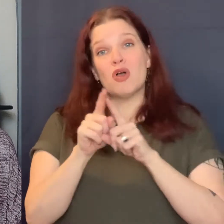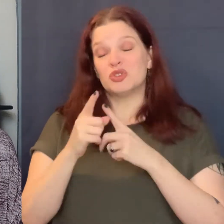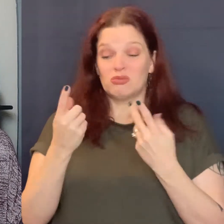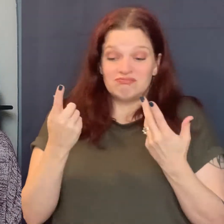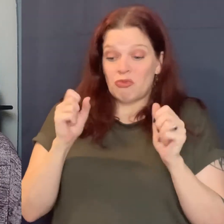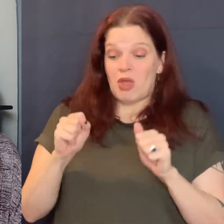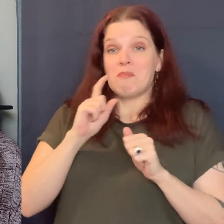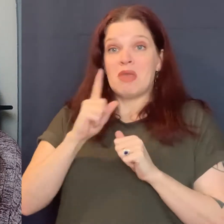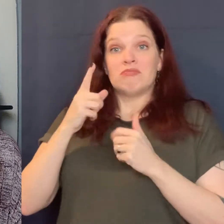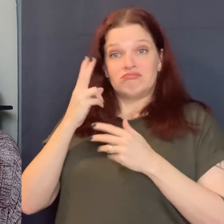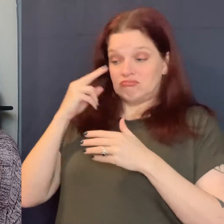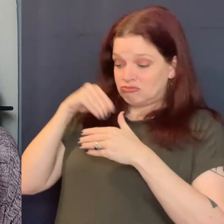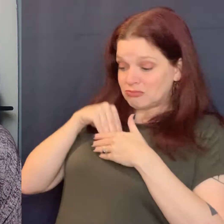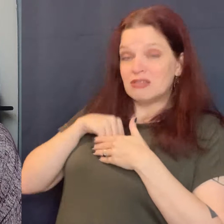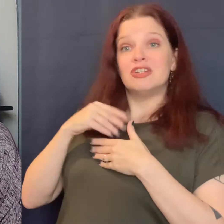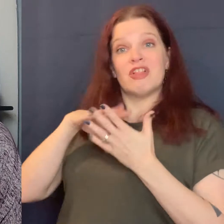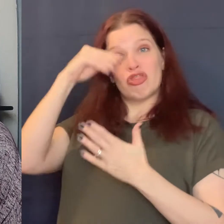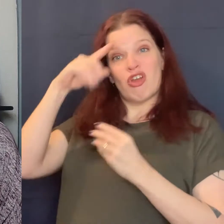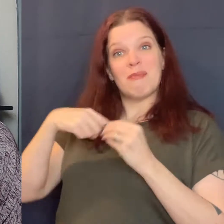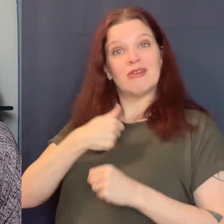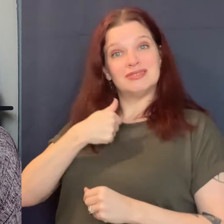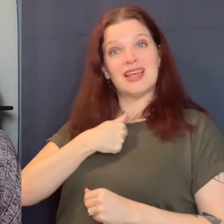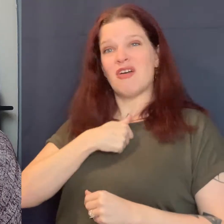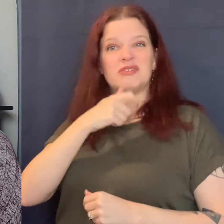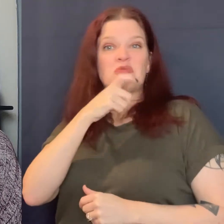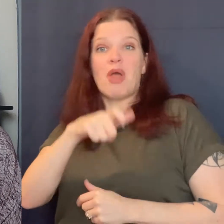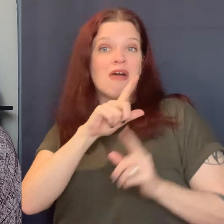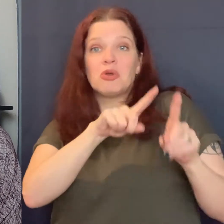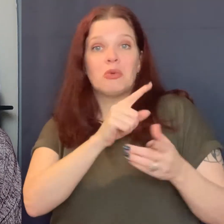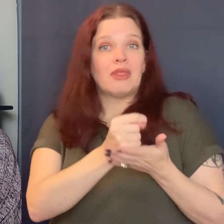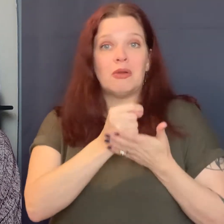way to be introspective and to learn more about yourself and to implement these mental health tools.